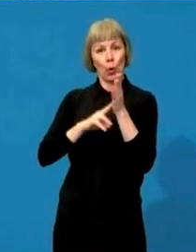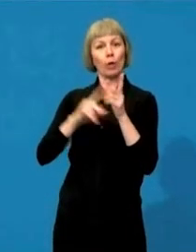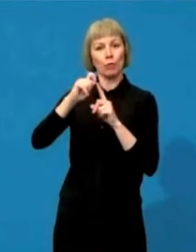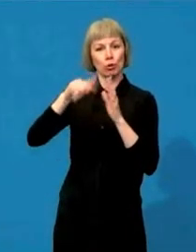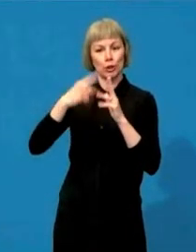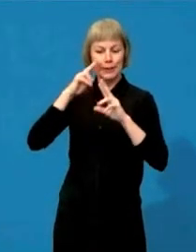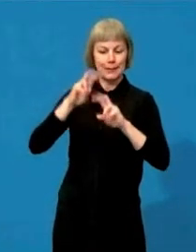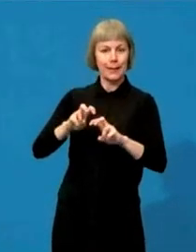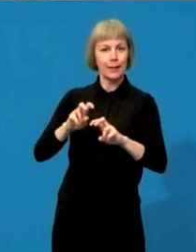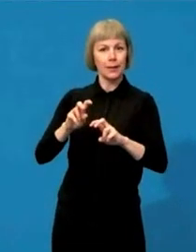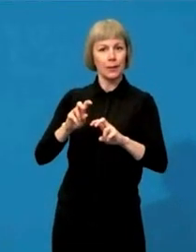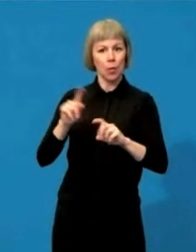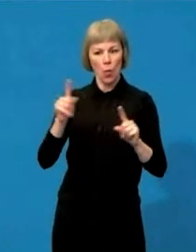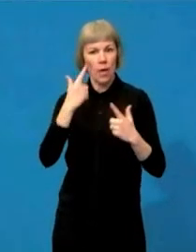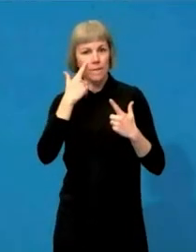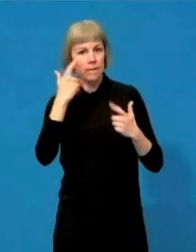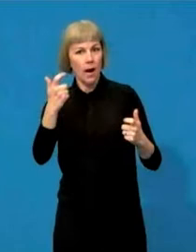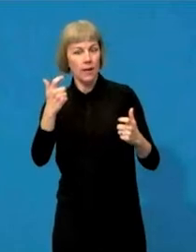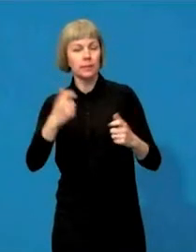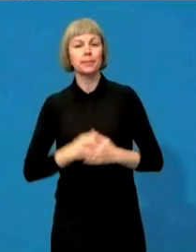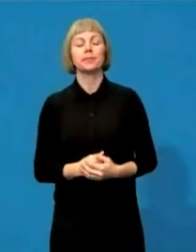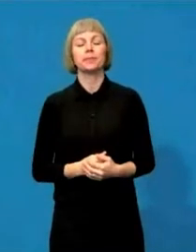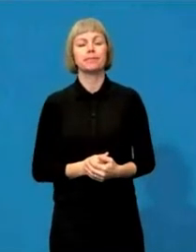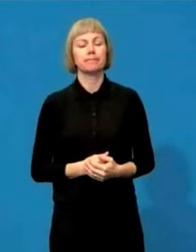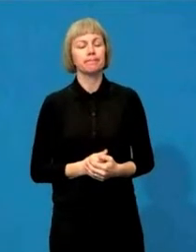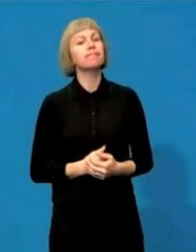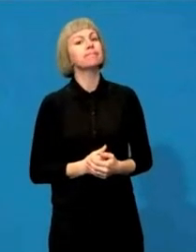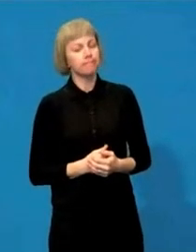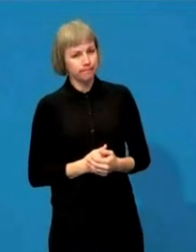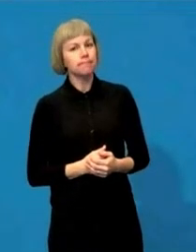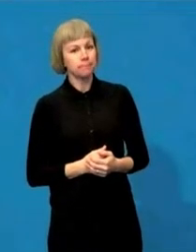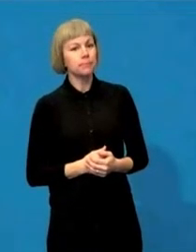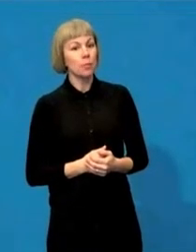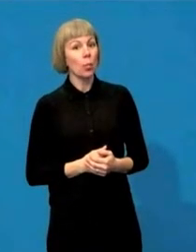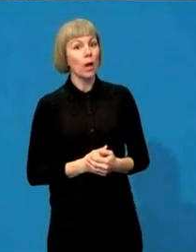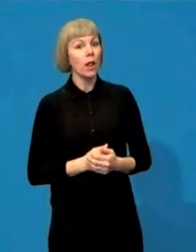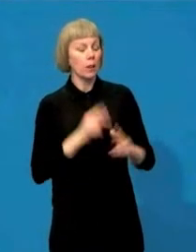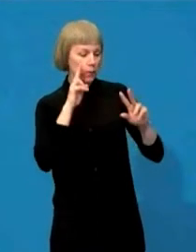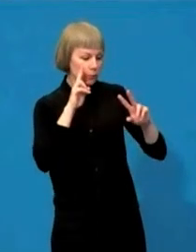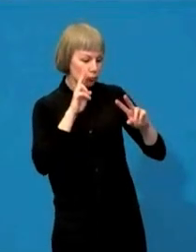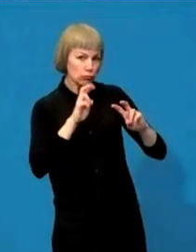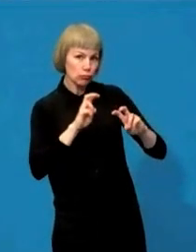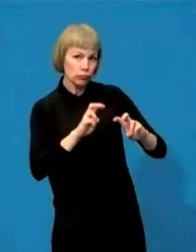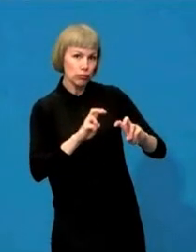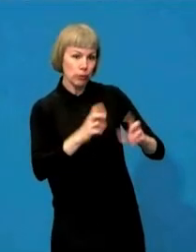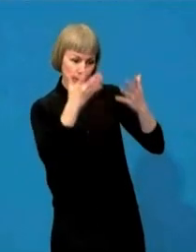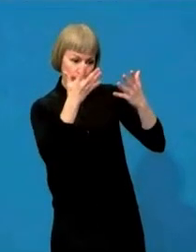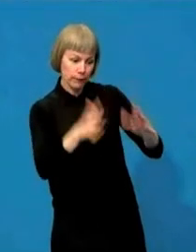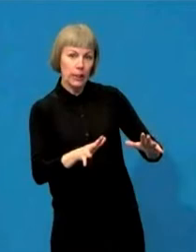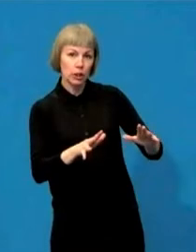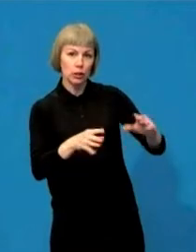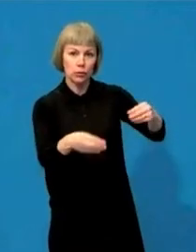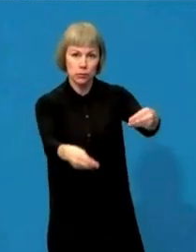community? MS HAND: Well, according to the study, when it was completed and there was a